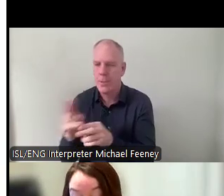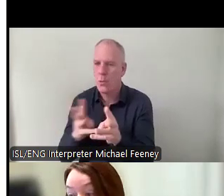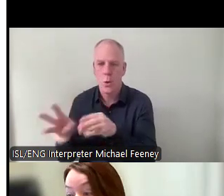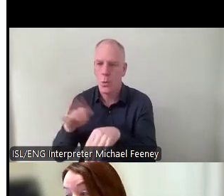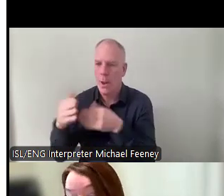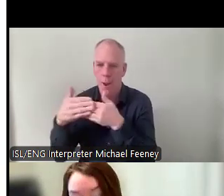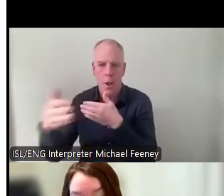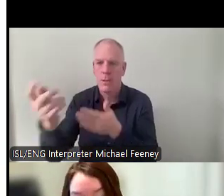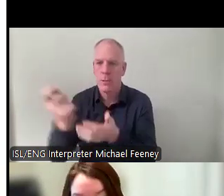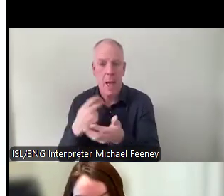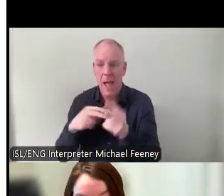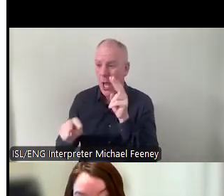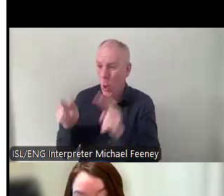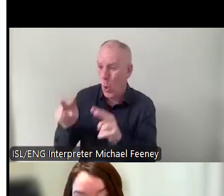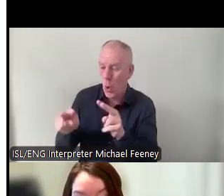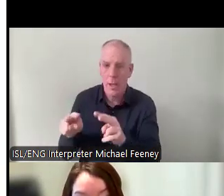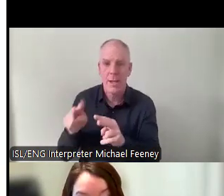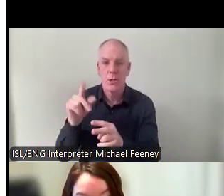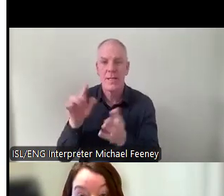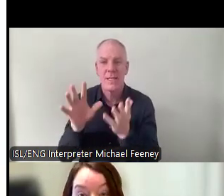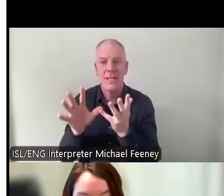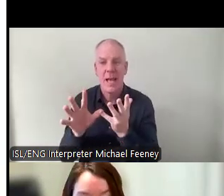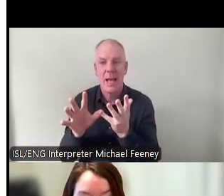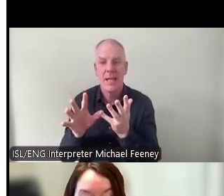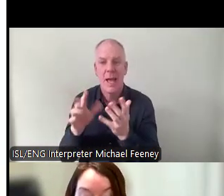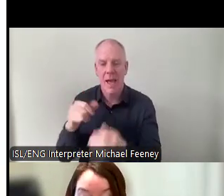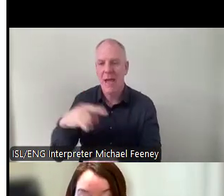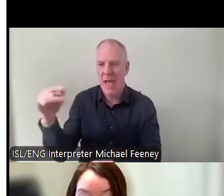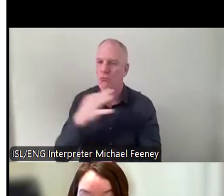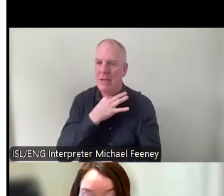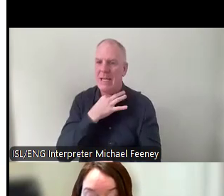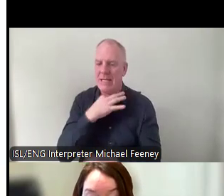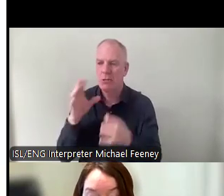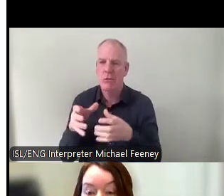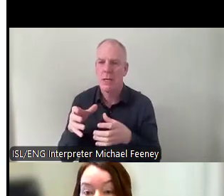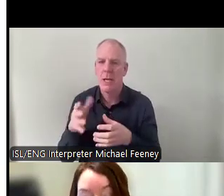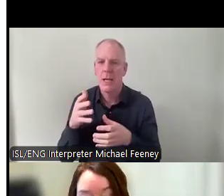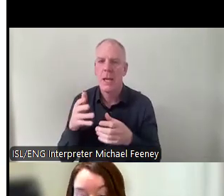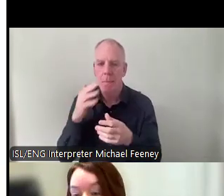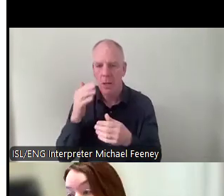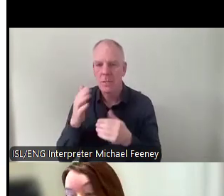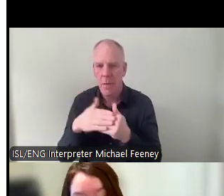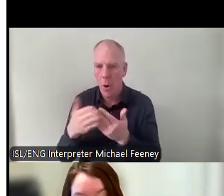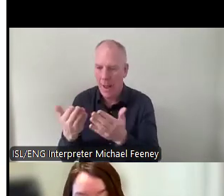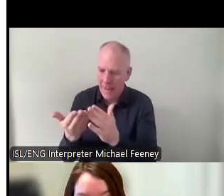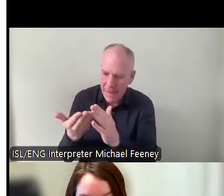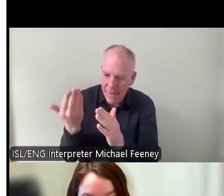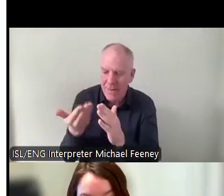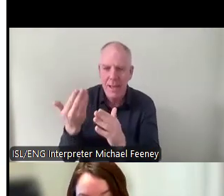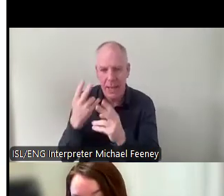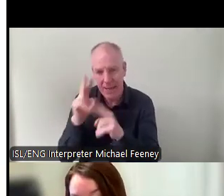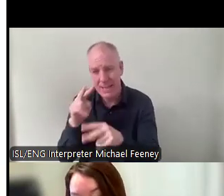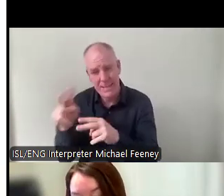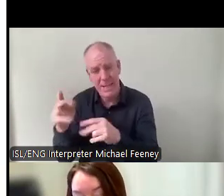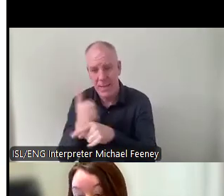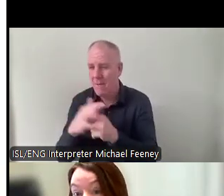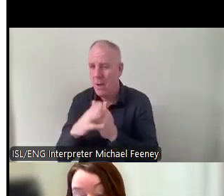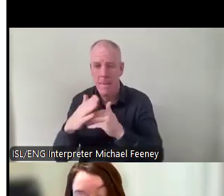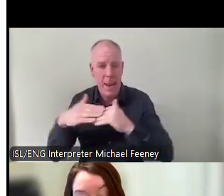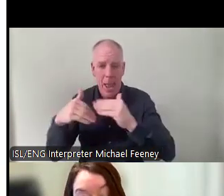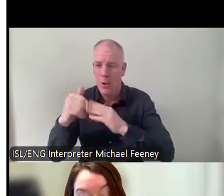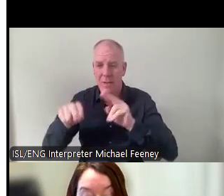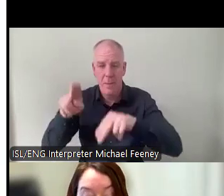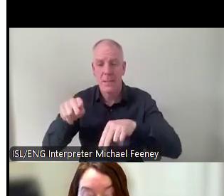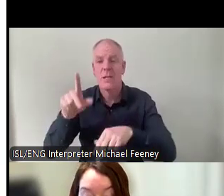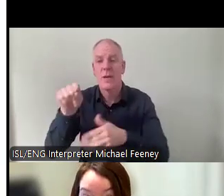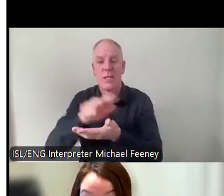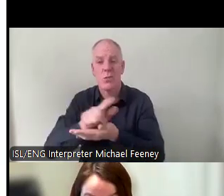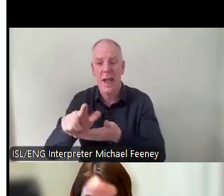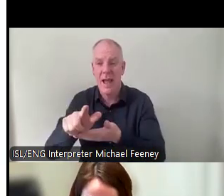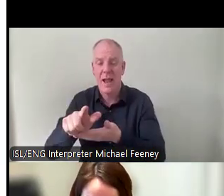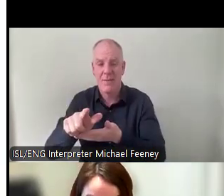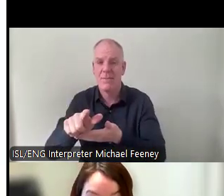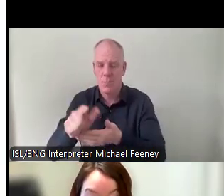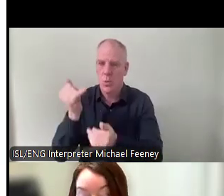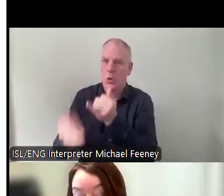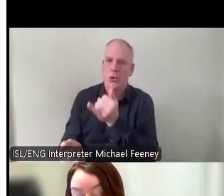painting, then in 2010 I placed it in the high risk category due to further cleavage and lifting that I noted in the paint layer. By 2012 the situation had worsened, and